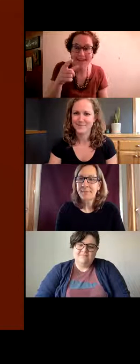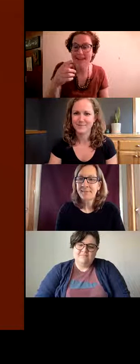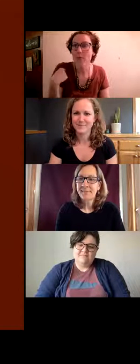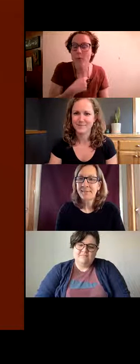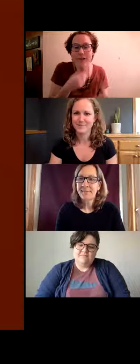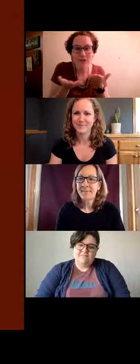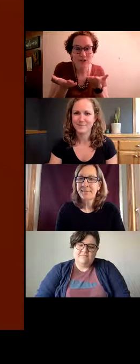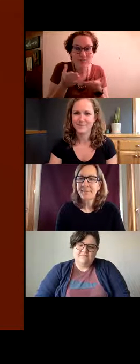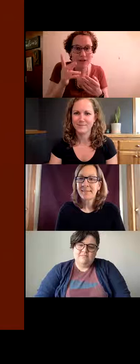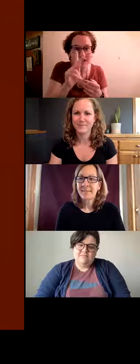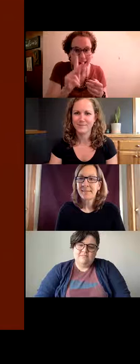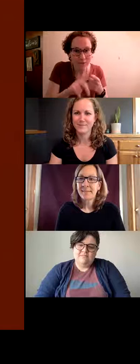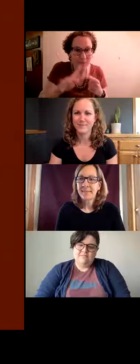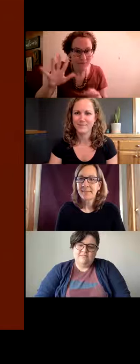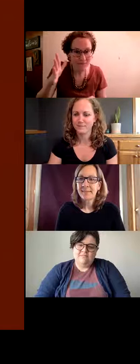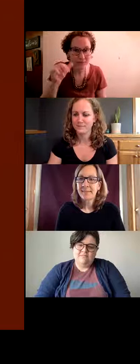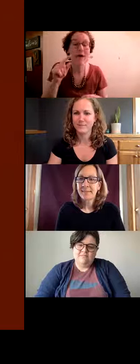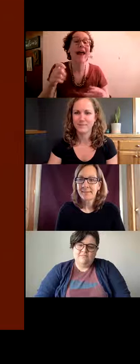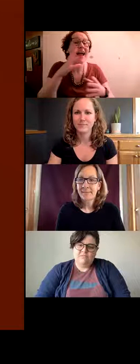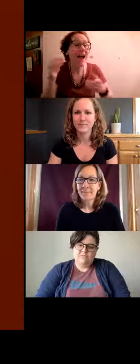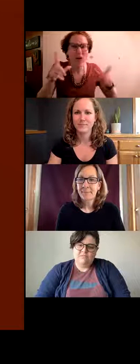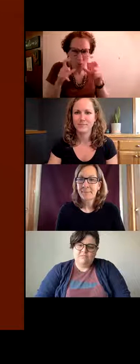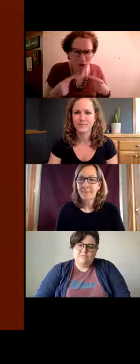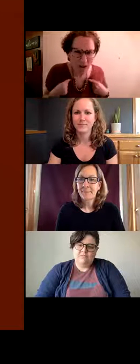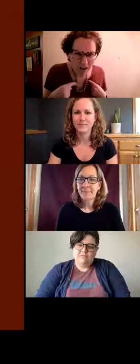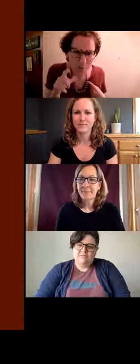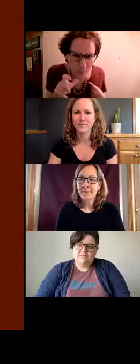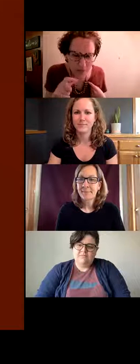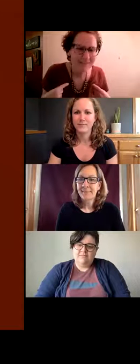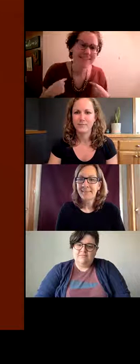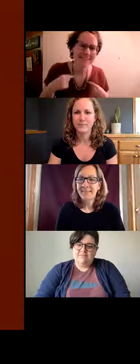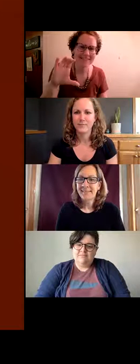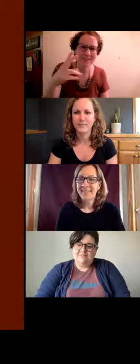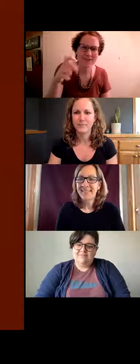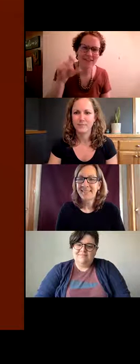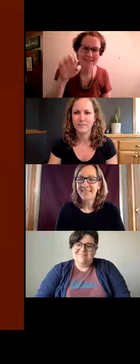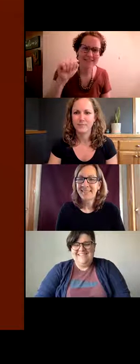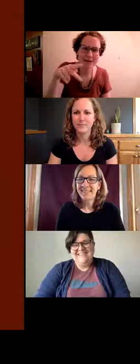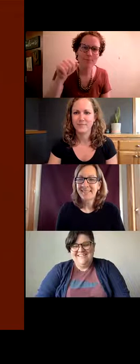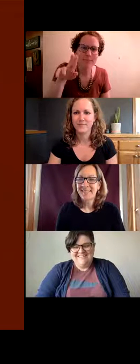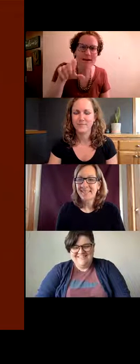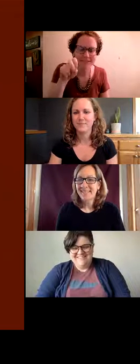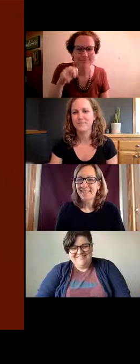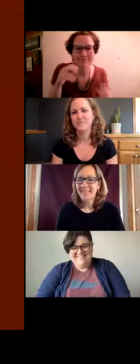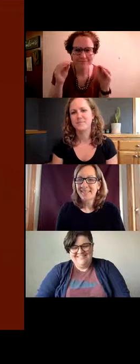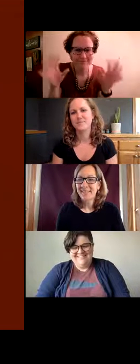Yes we are the elementary from MSAD, and first of all, my name is Chelsea Paulson.